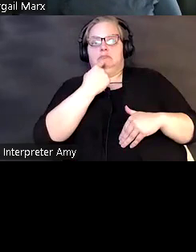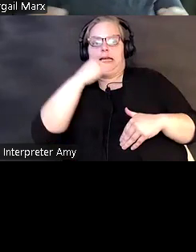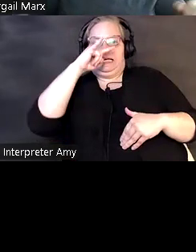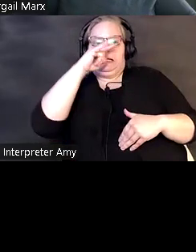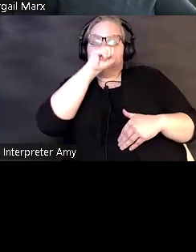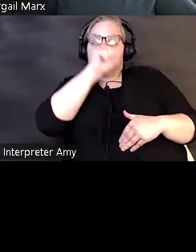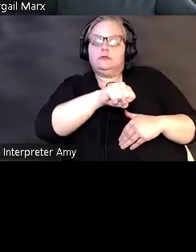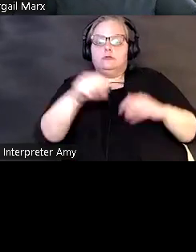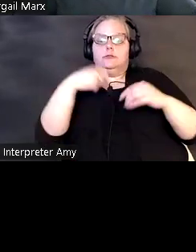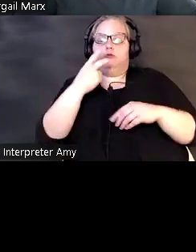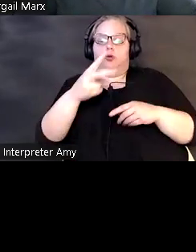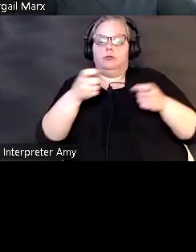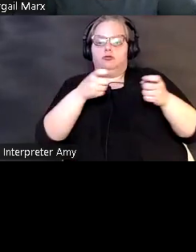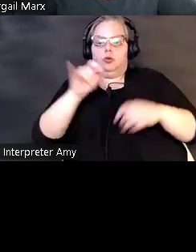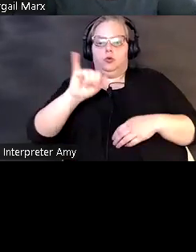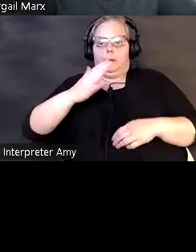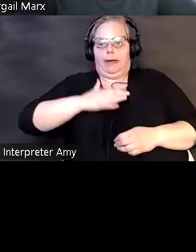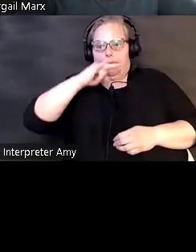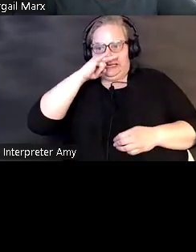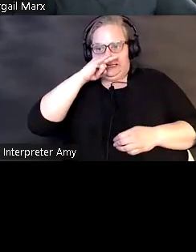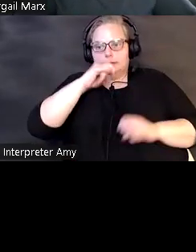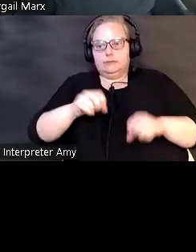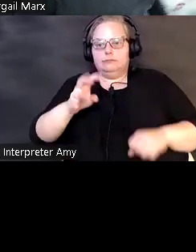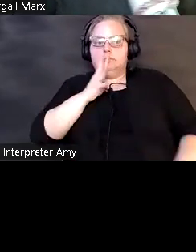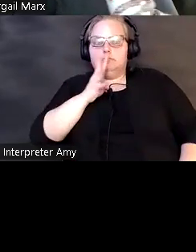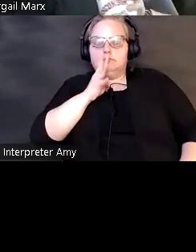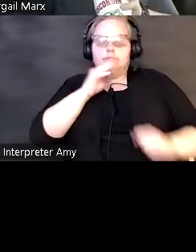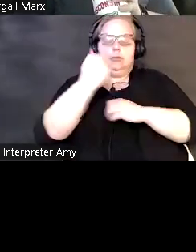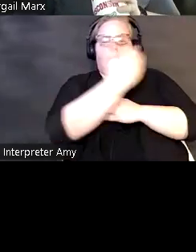My own kids who are verbal, every morning, you know, will say, hey,